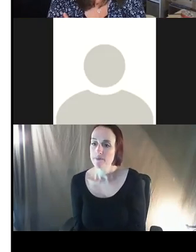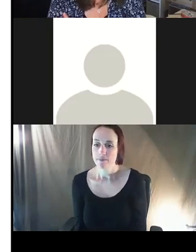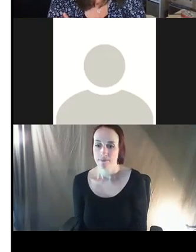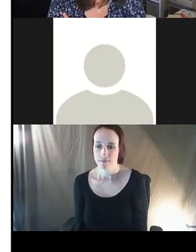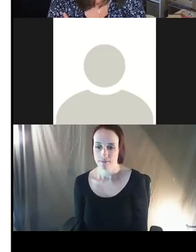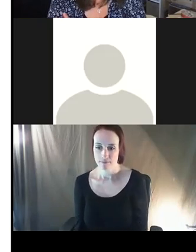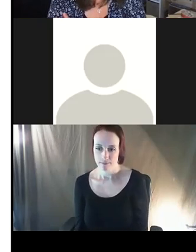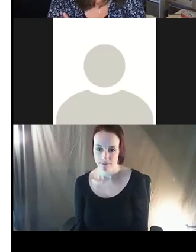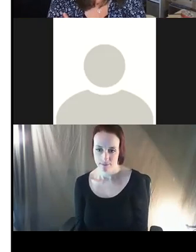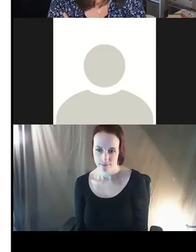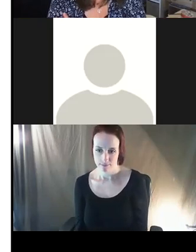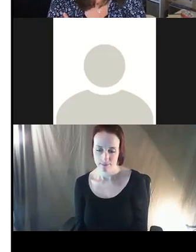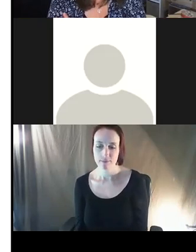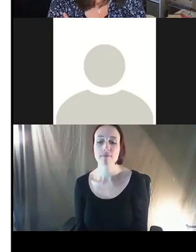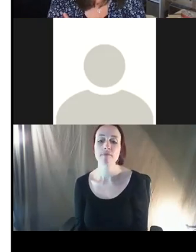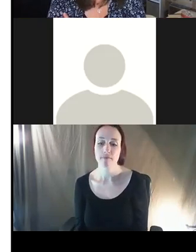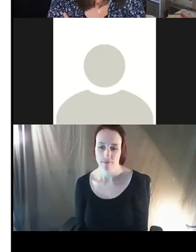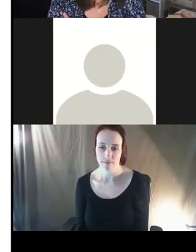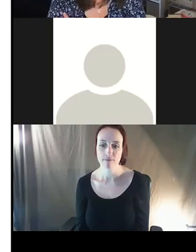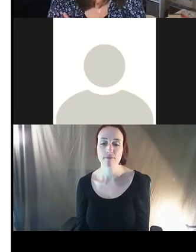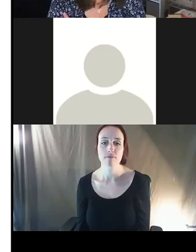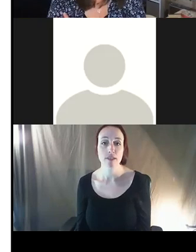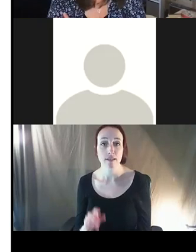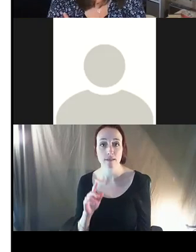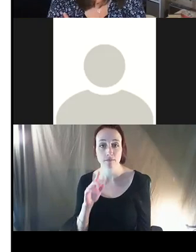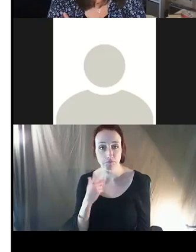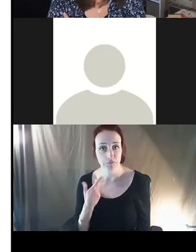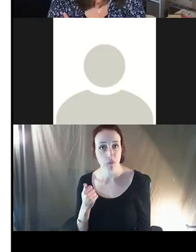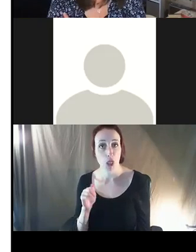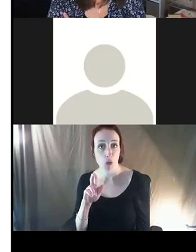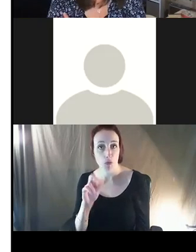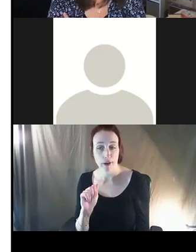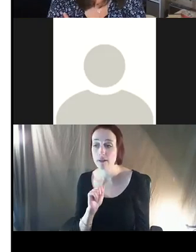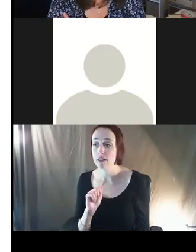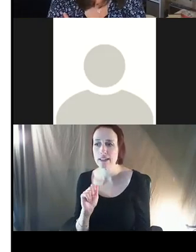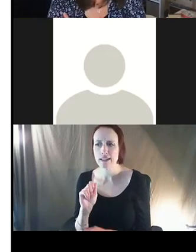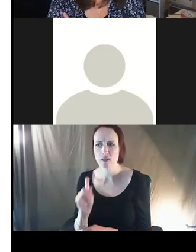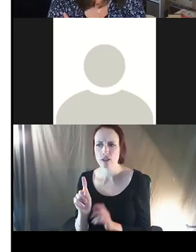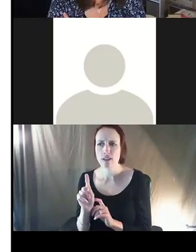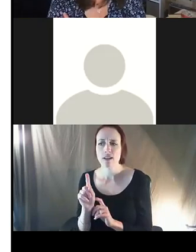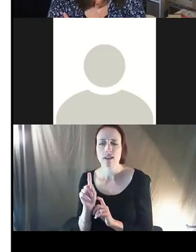Jennie Delisi: I think you are on mute. Laura Plummer: This is Laura. We did have a question. I believe all the links you put in the chat are in